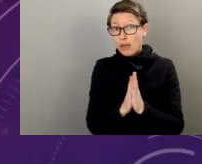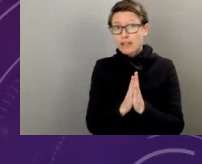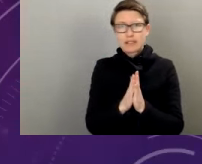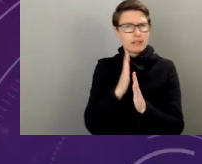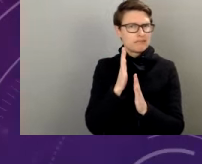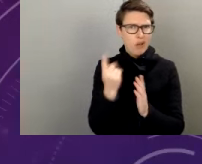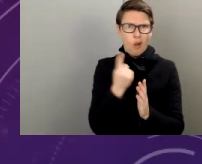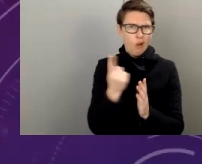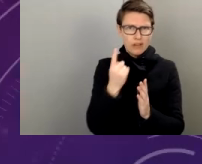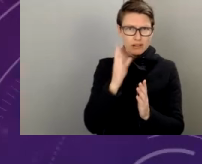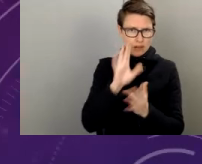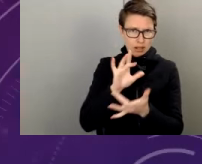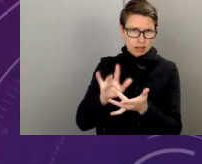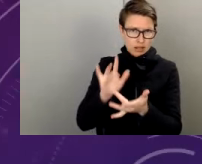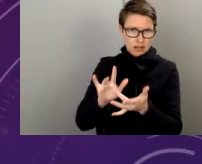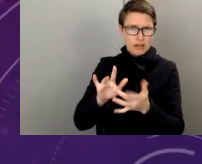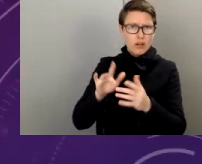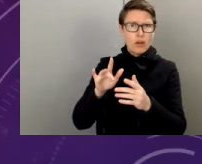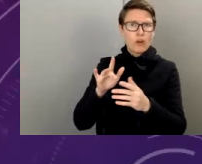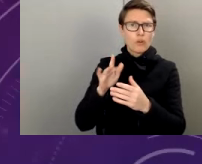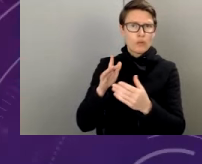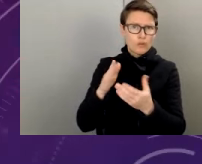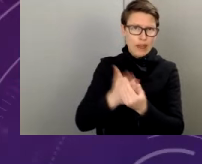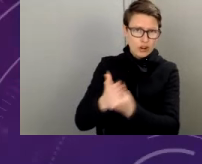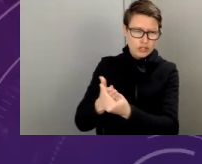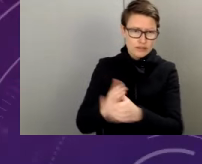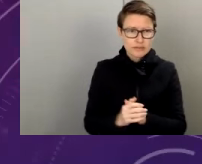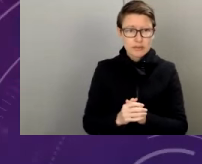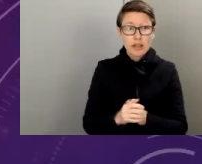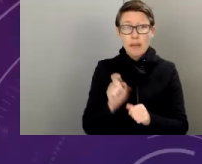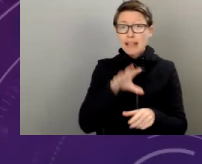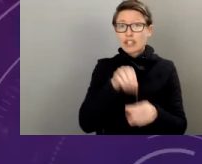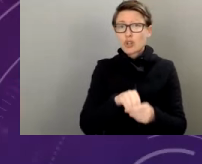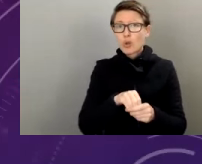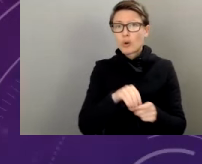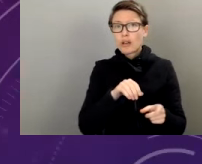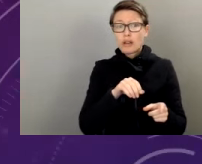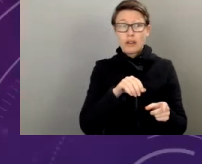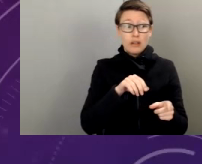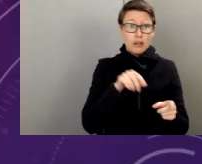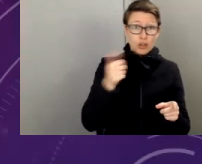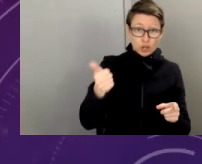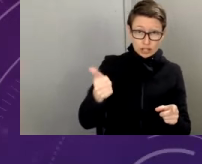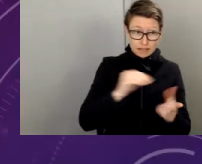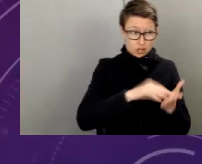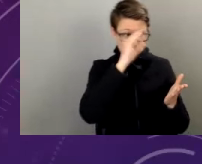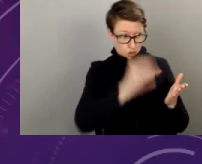It must include the work agreed upon by you and the student. The expiration date that you're giving the student to complete their work